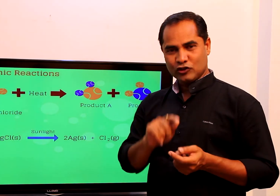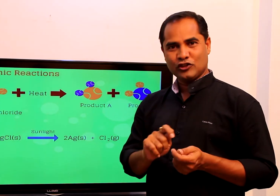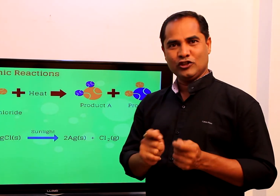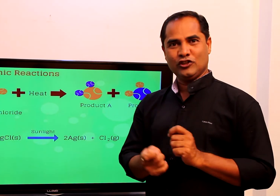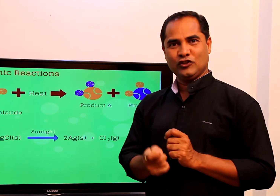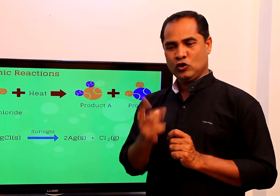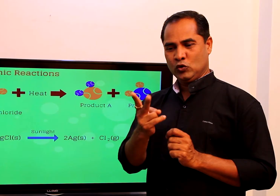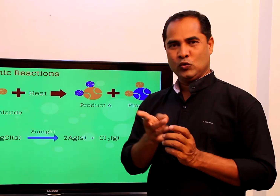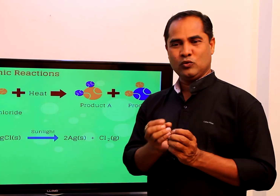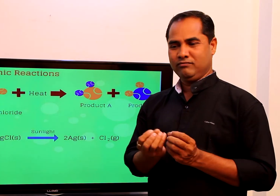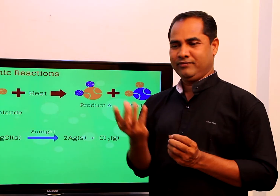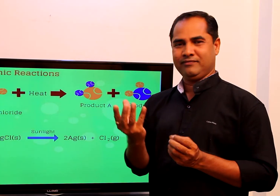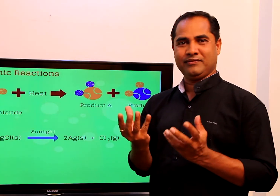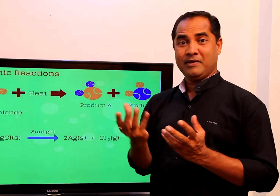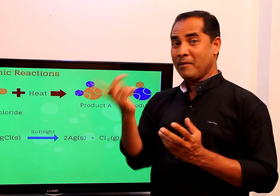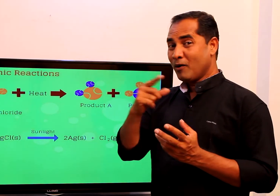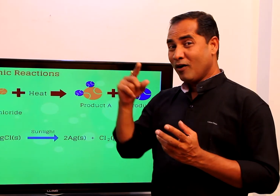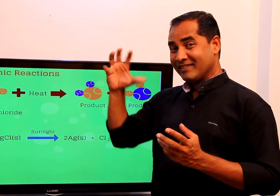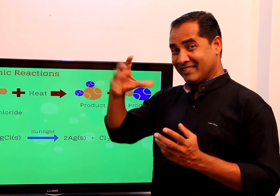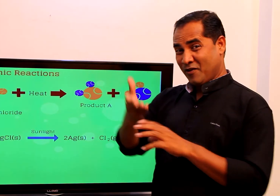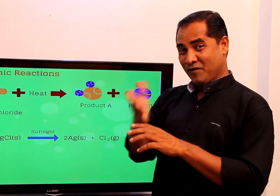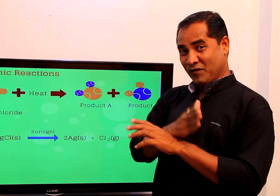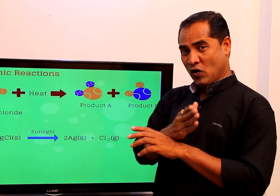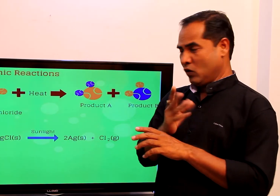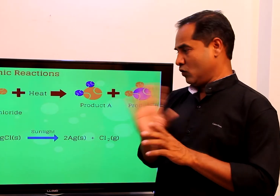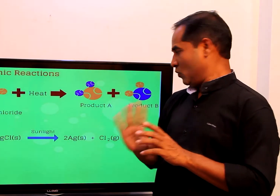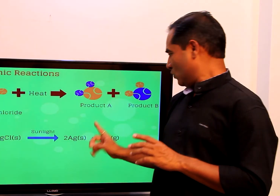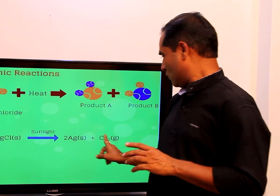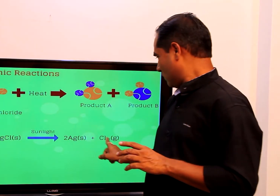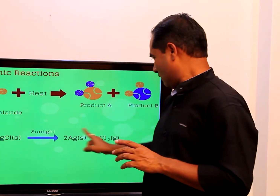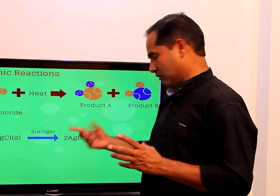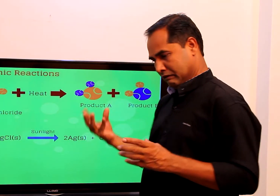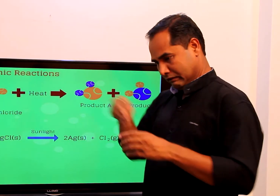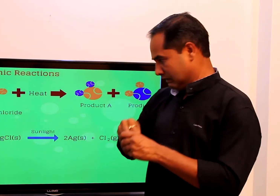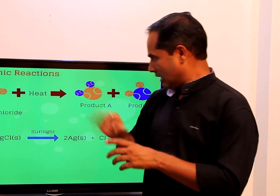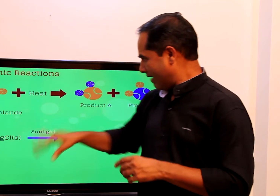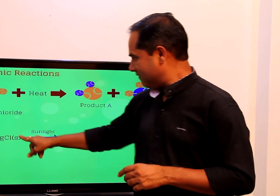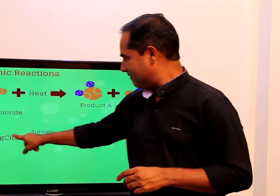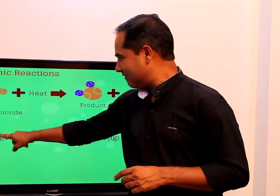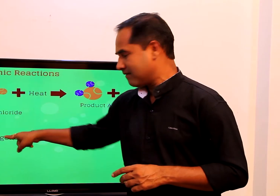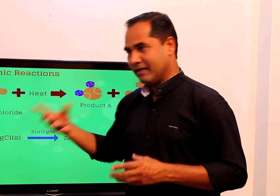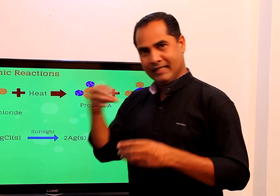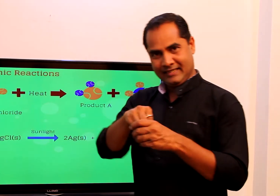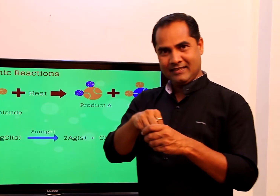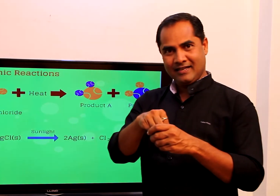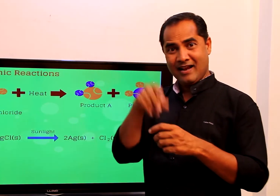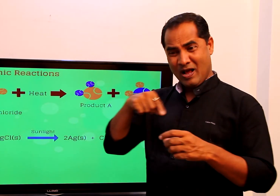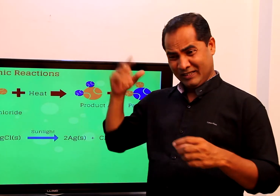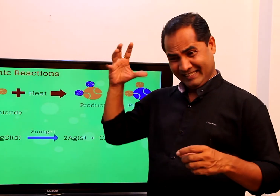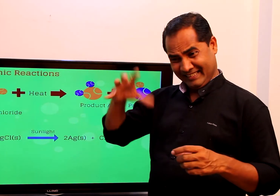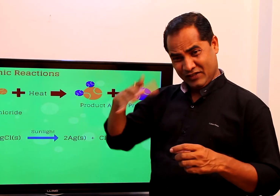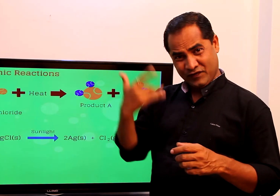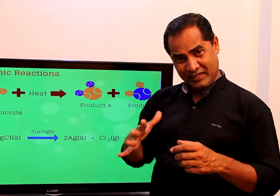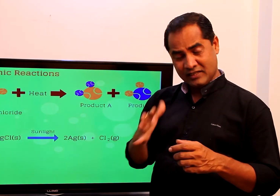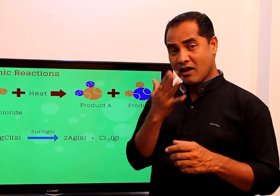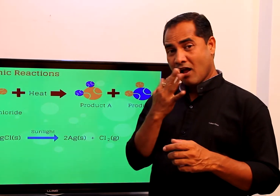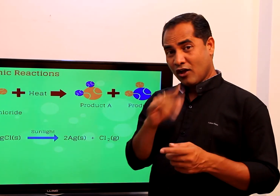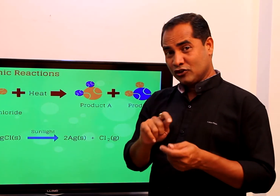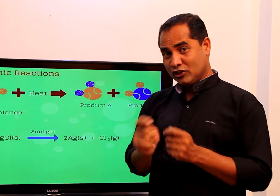Also, there is a color change - before it was only silver chloride, after you